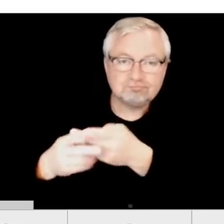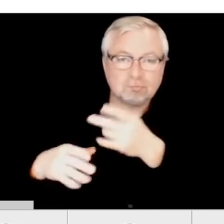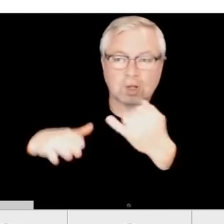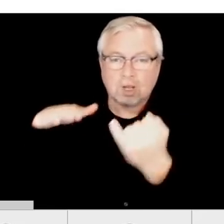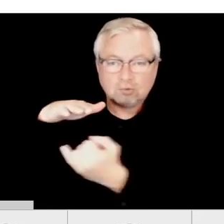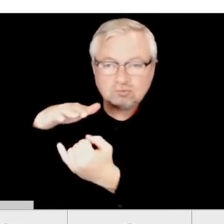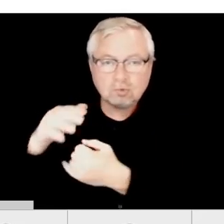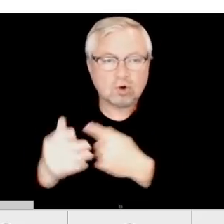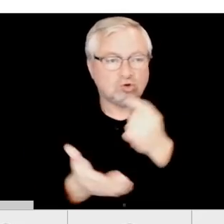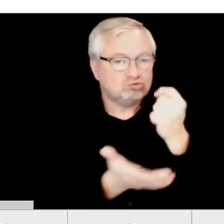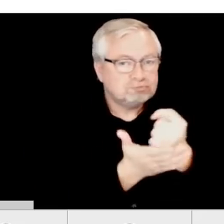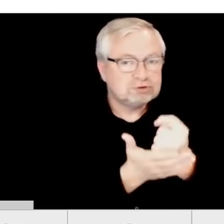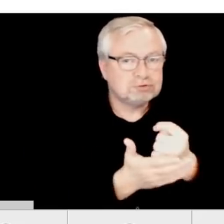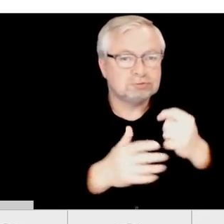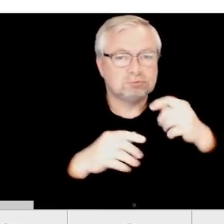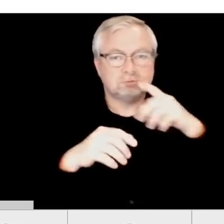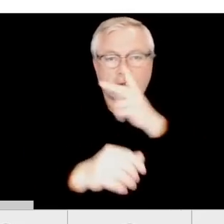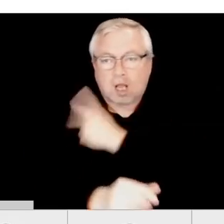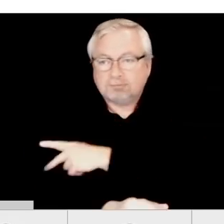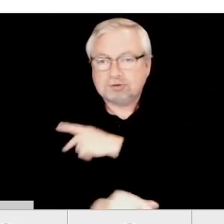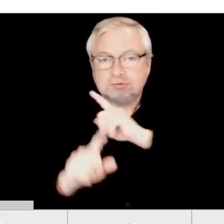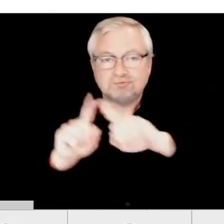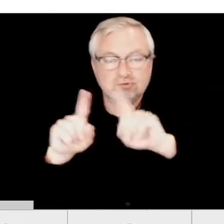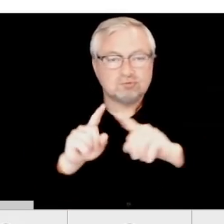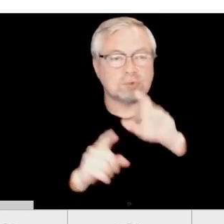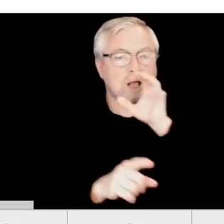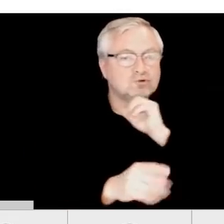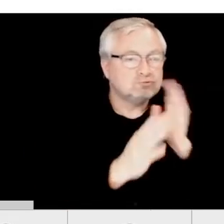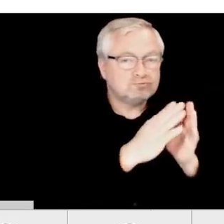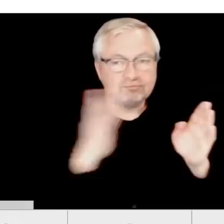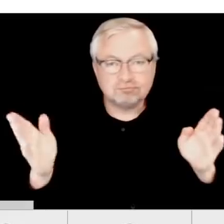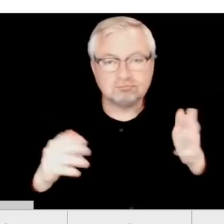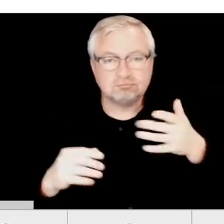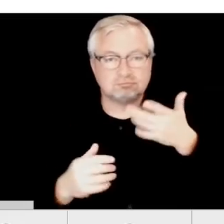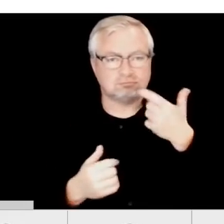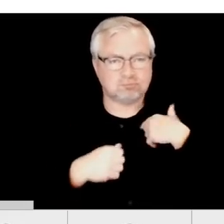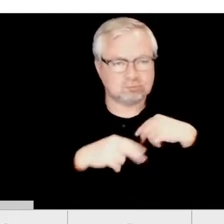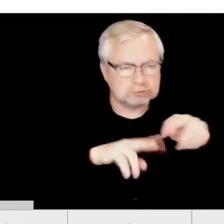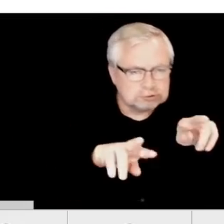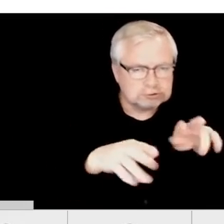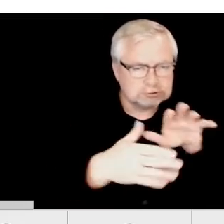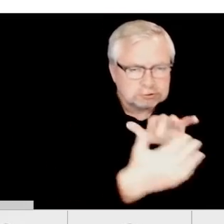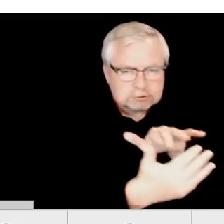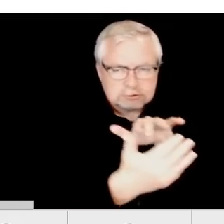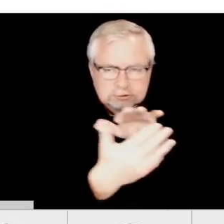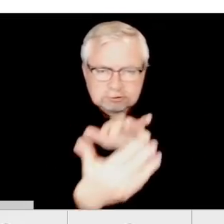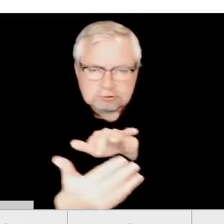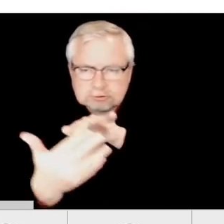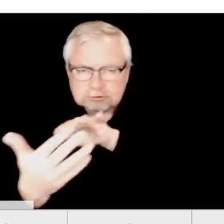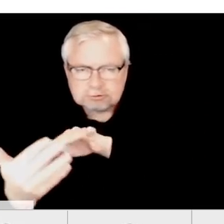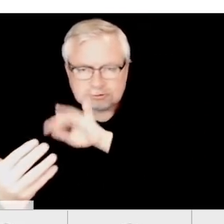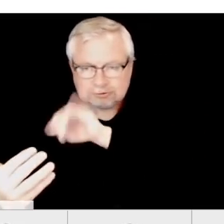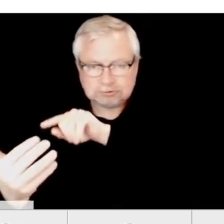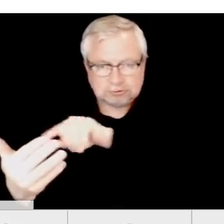different age groups and identifying all the symptoms that indicate COVID-19.